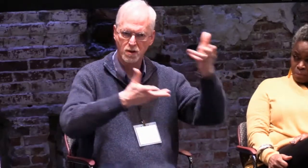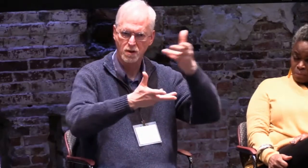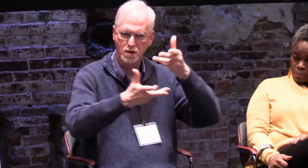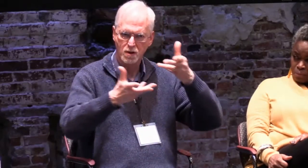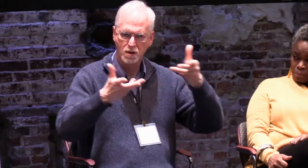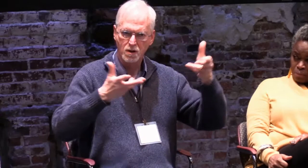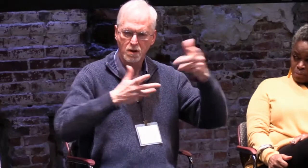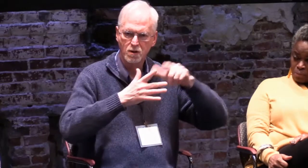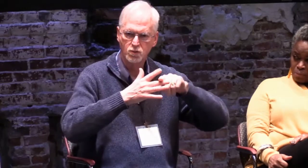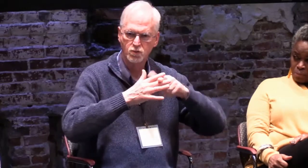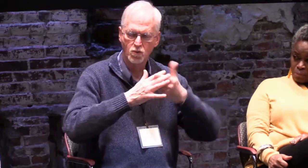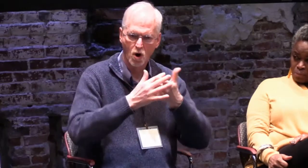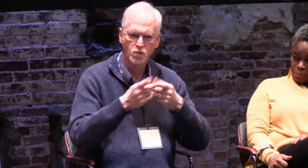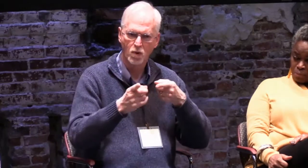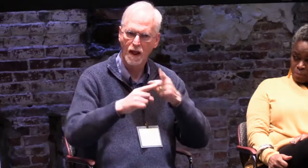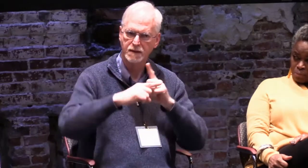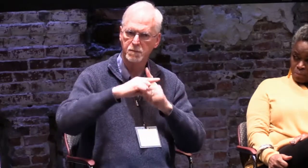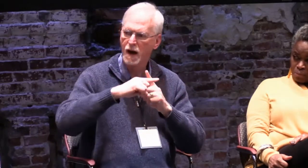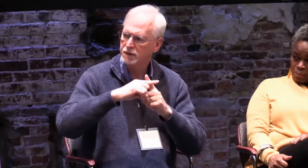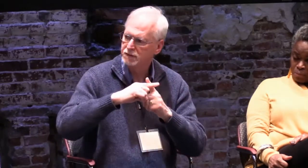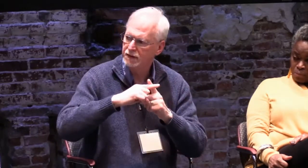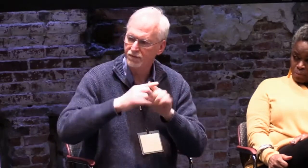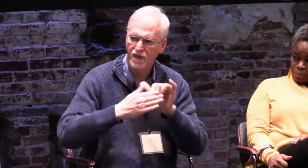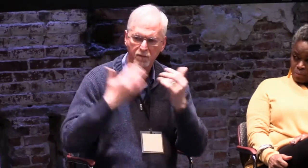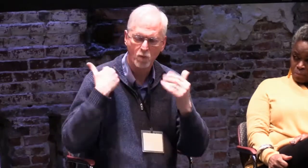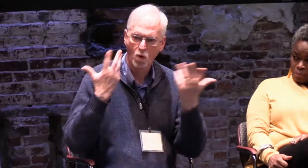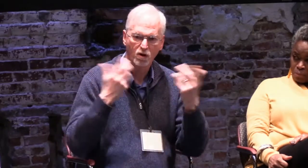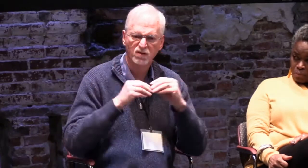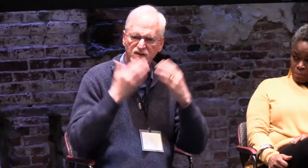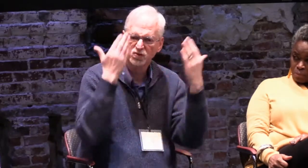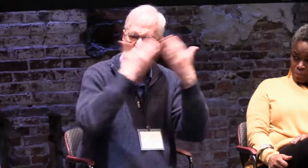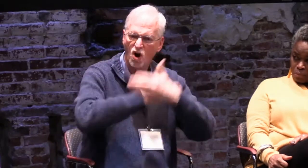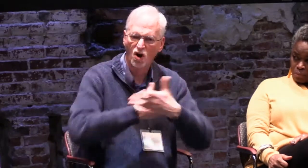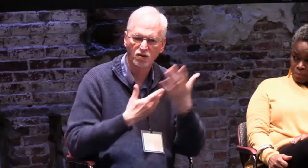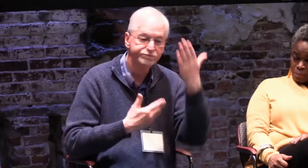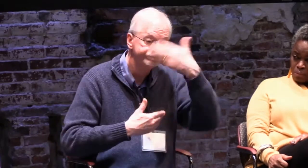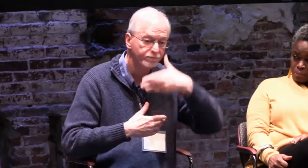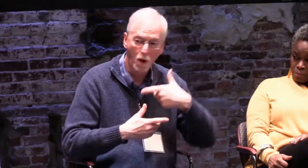Communication is becoming accessible in a positive way.